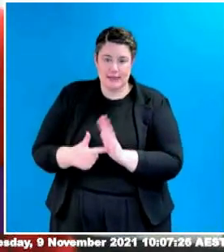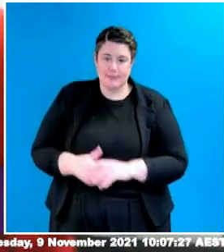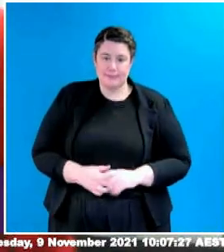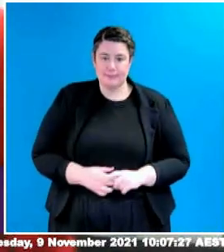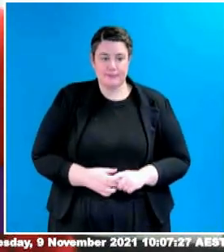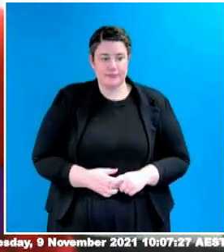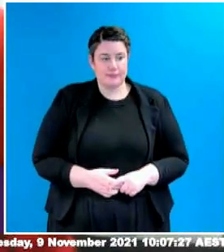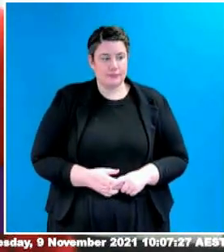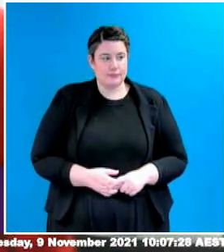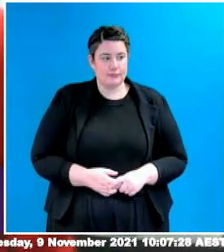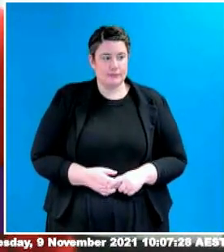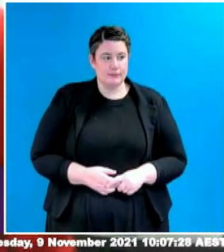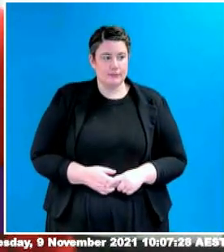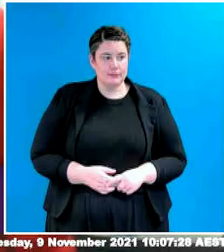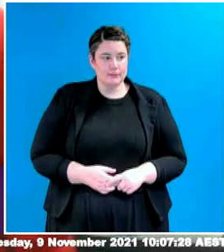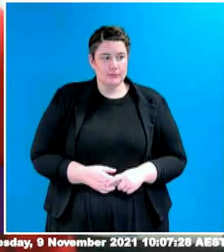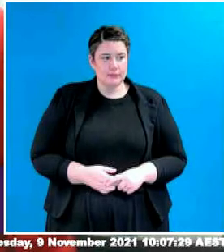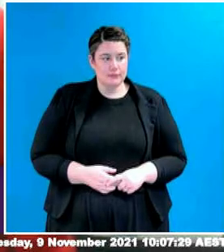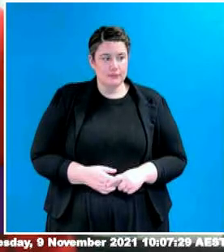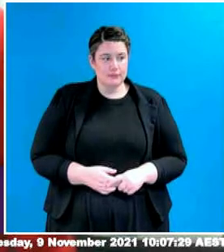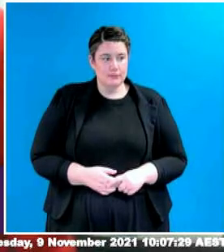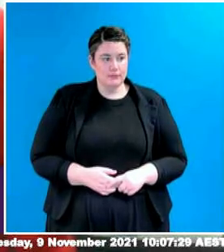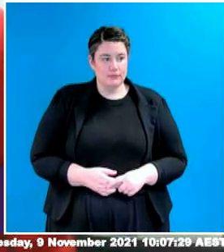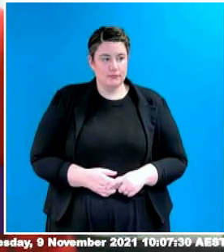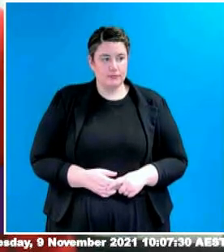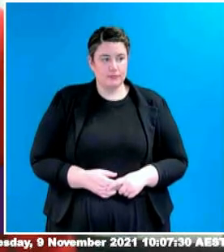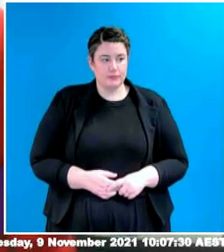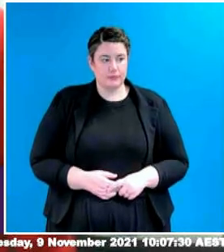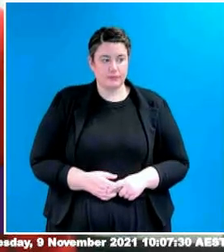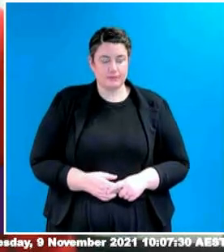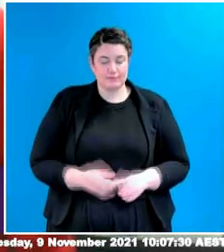But the objective of the compatibility statement is before a law